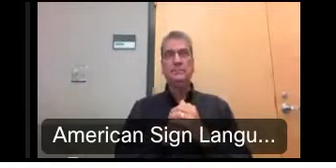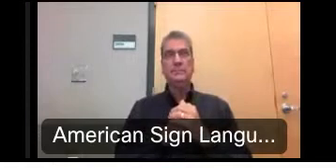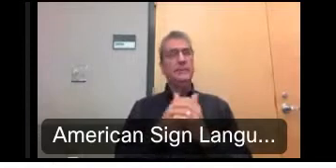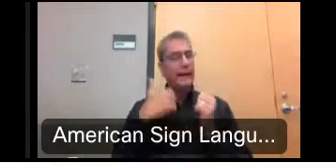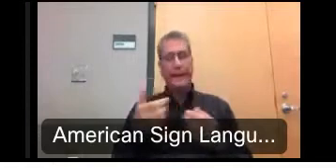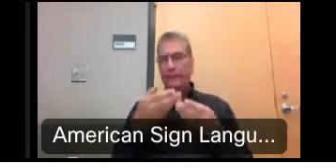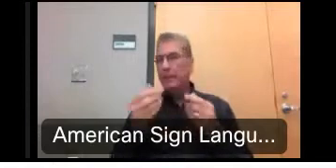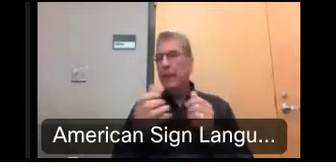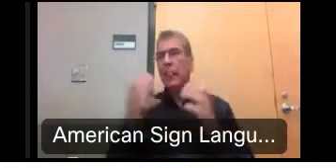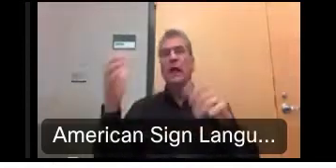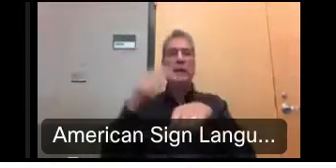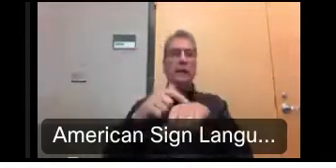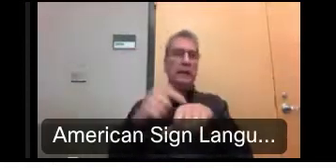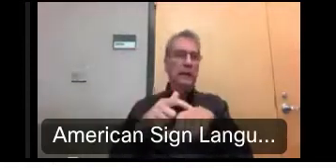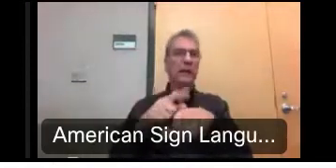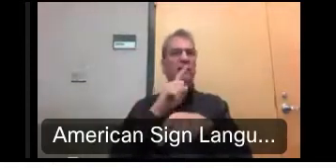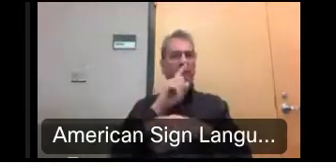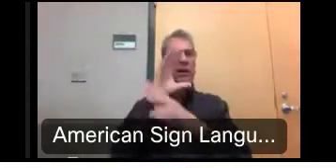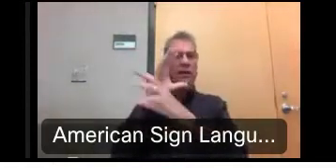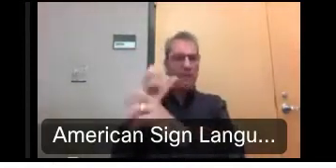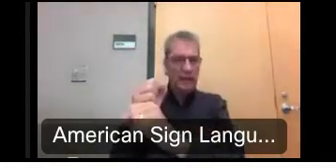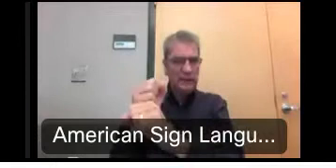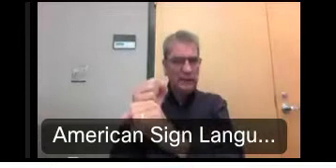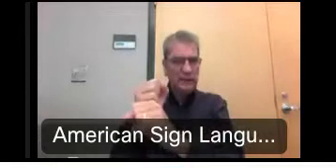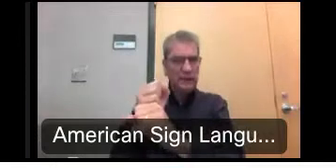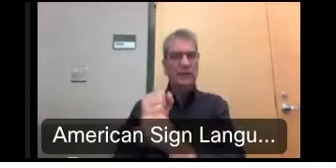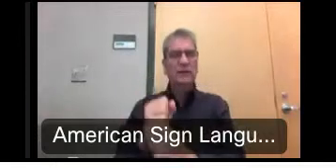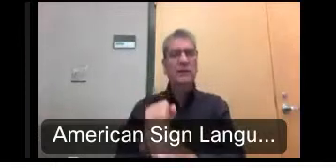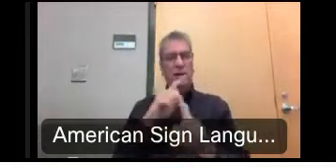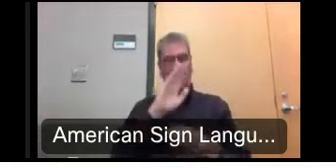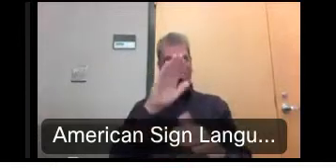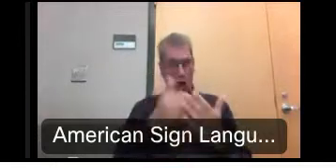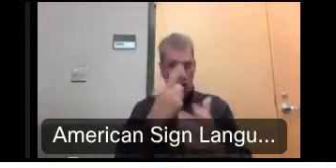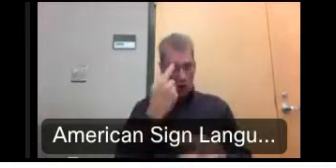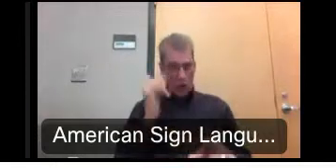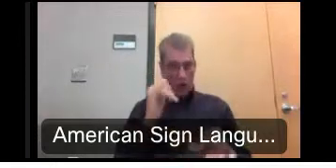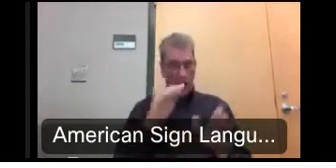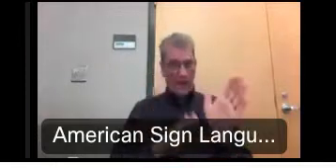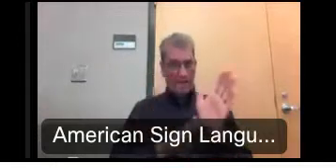they're quite fascinating because although they all look like peaks that are pretty similar.